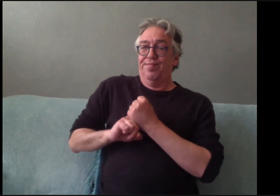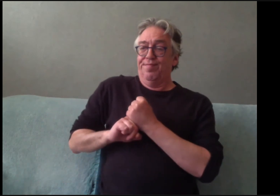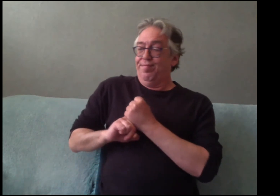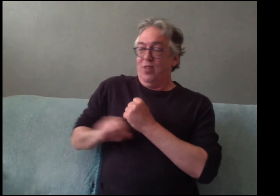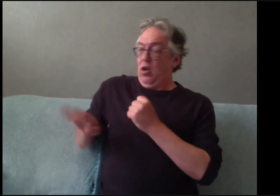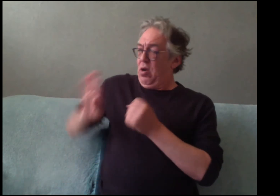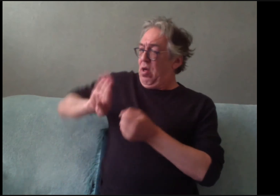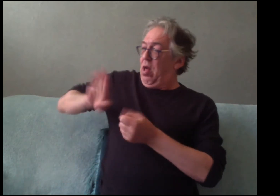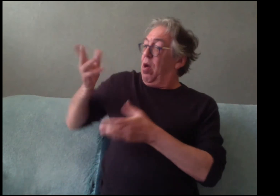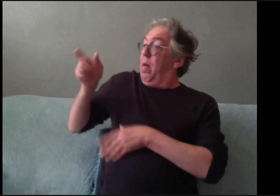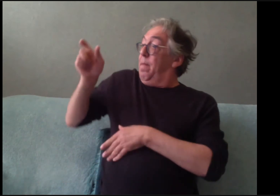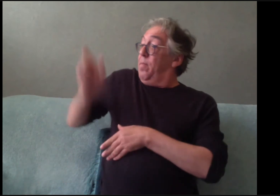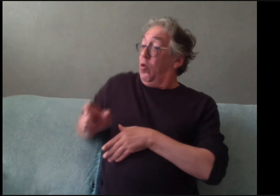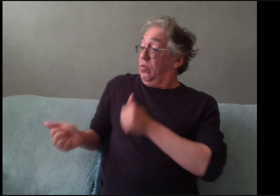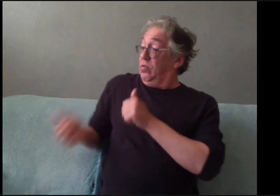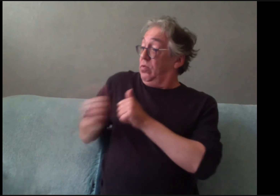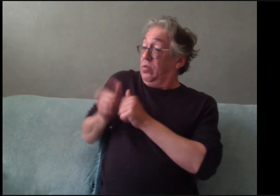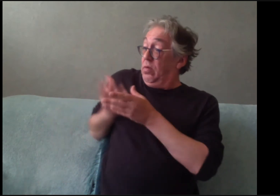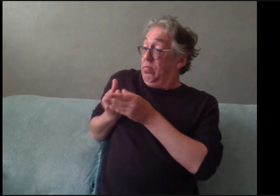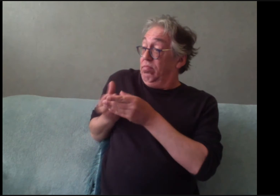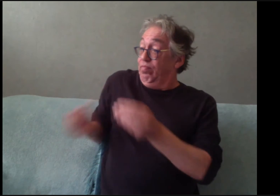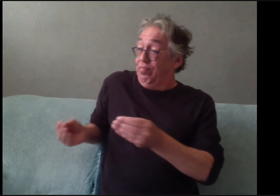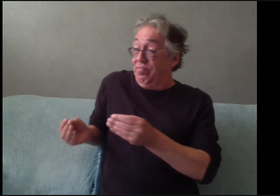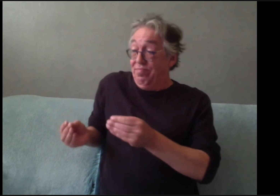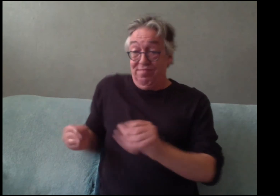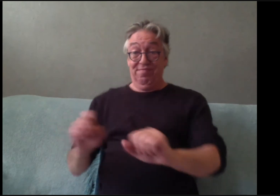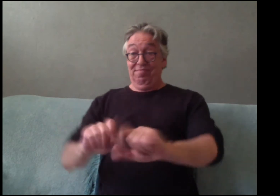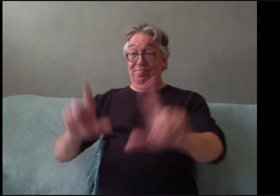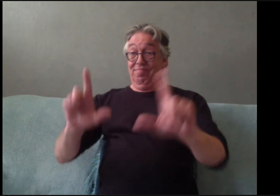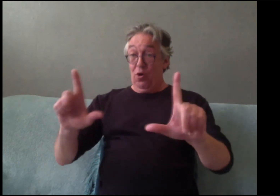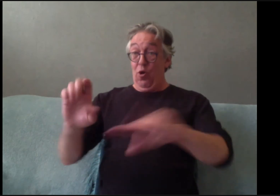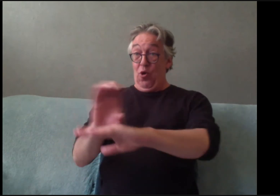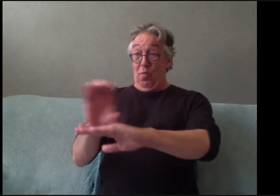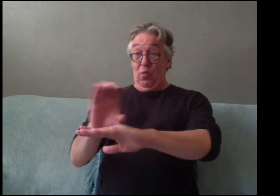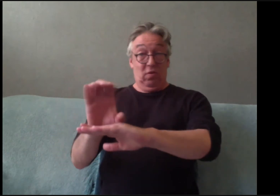It means that in most cases, parents need to supply the support.